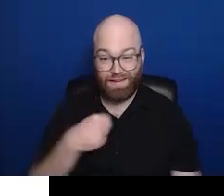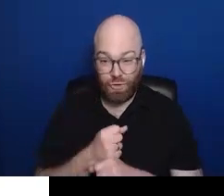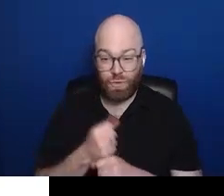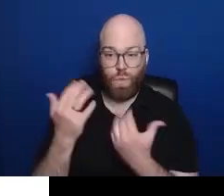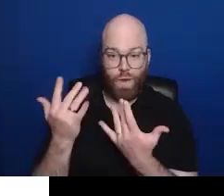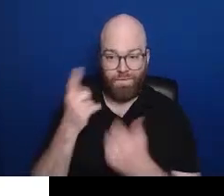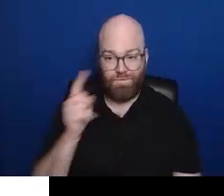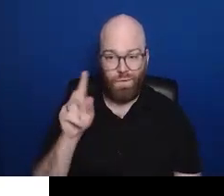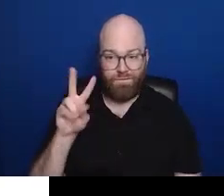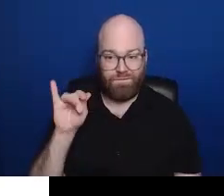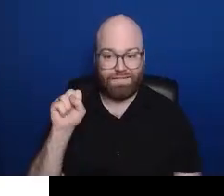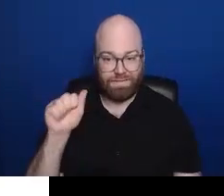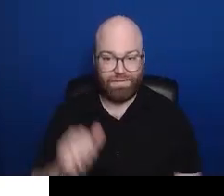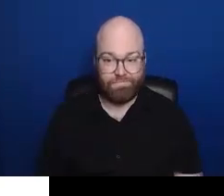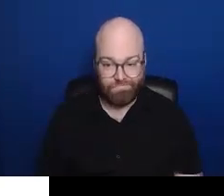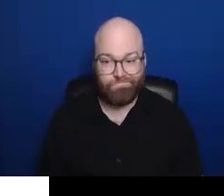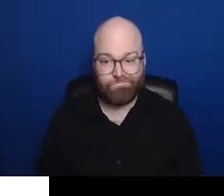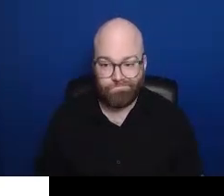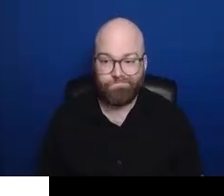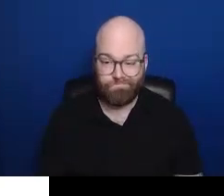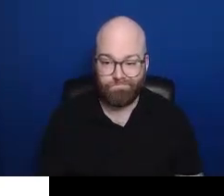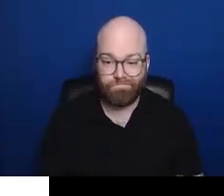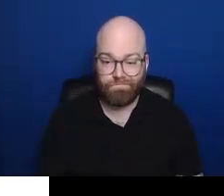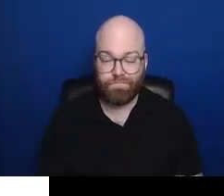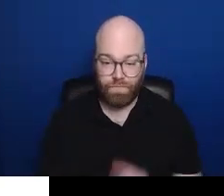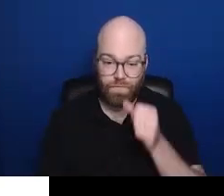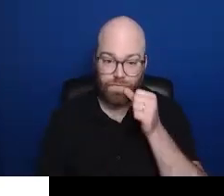And, a lot of these people have been here